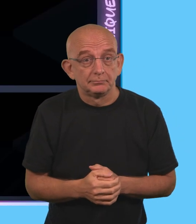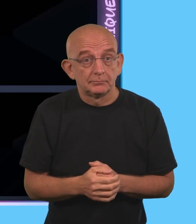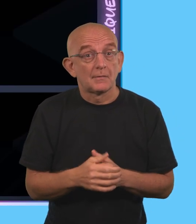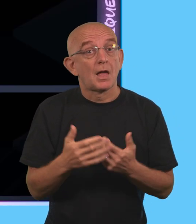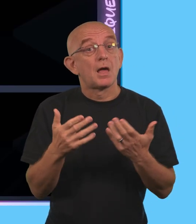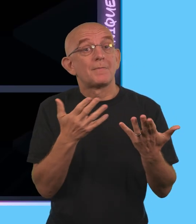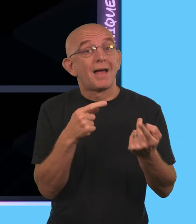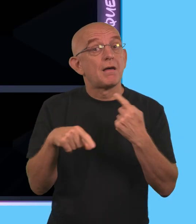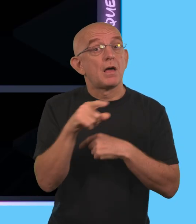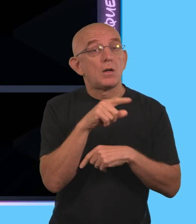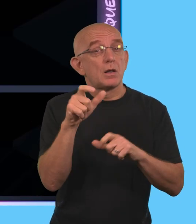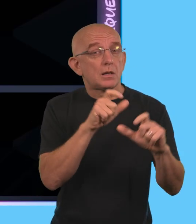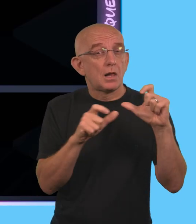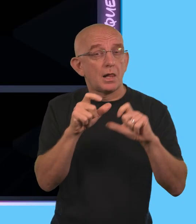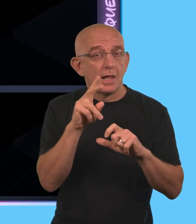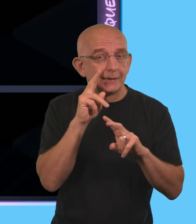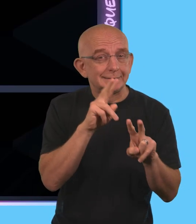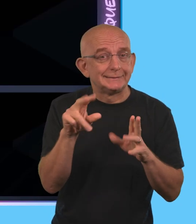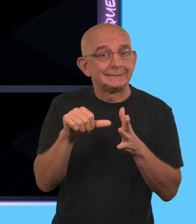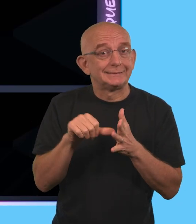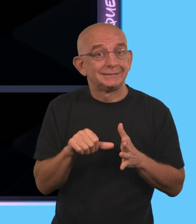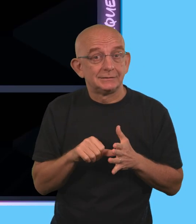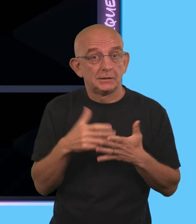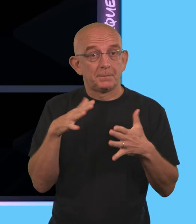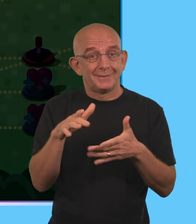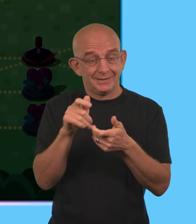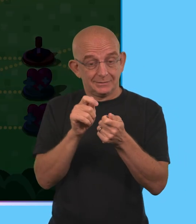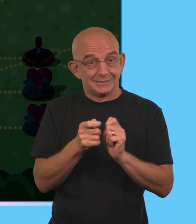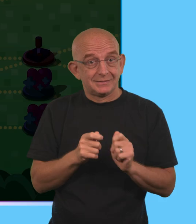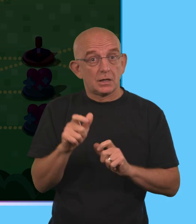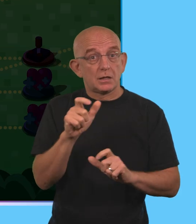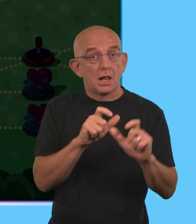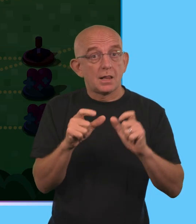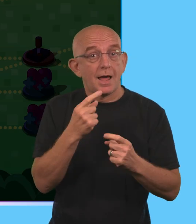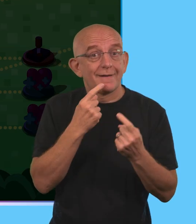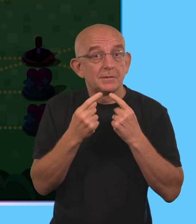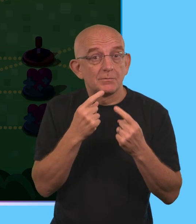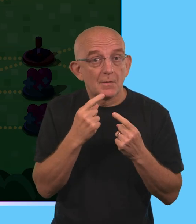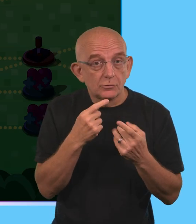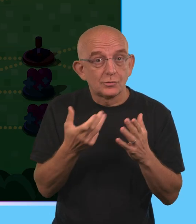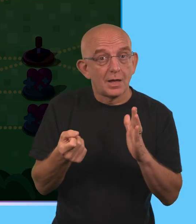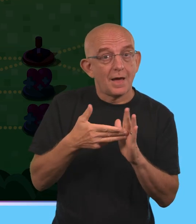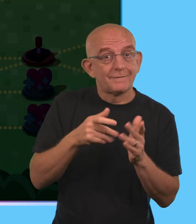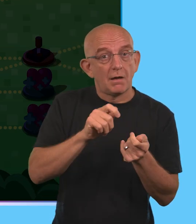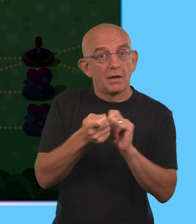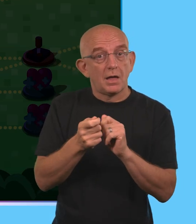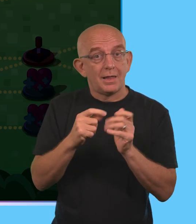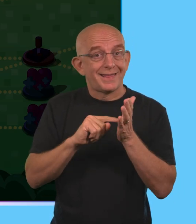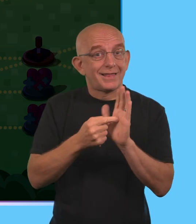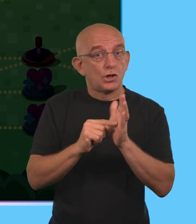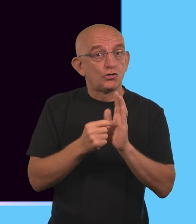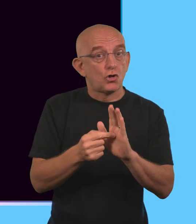For players with color vision deficiency, I have made sure to pair all color information with icons.